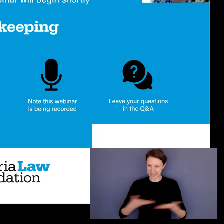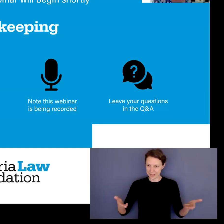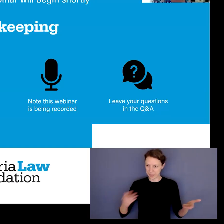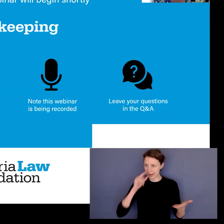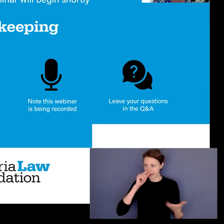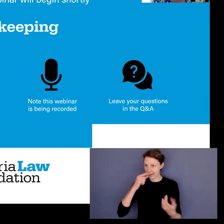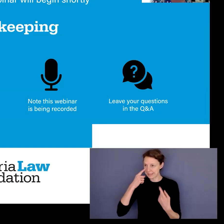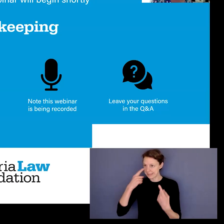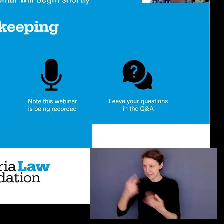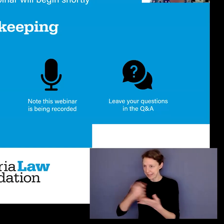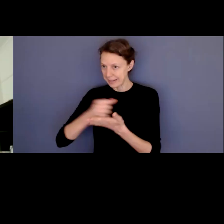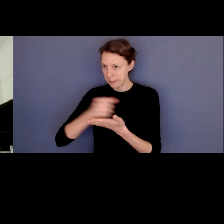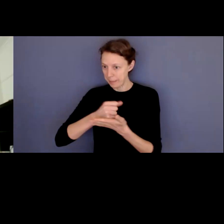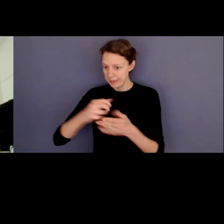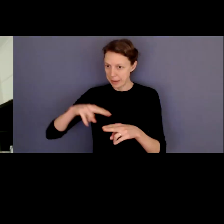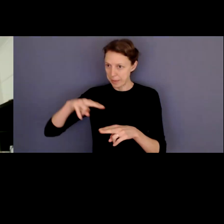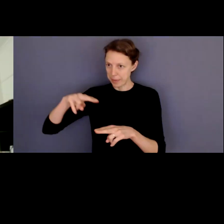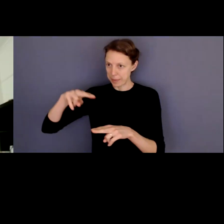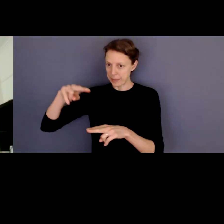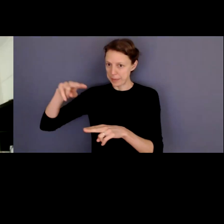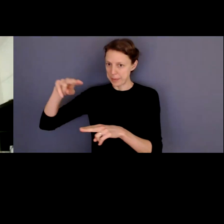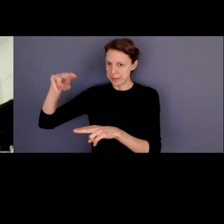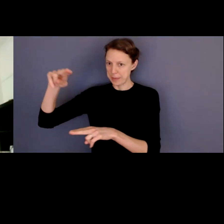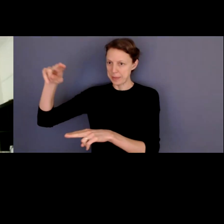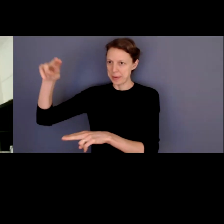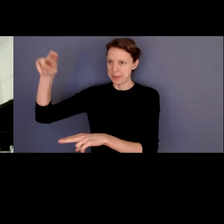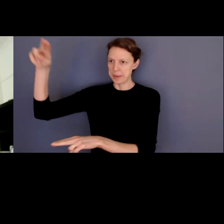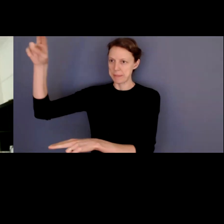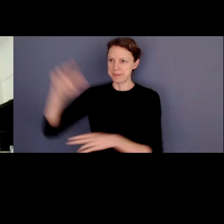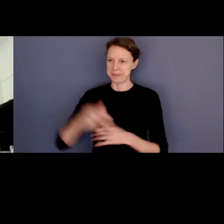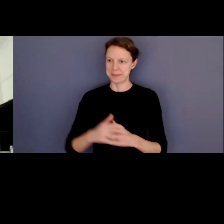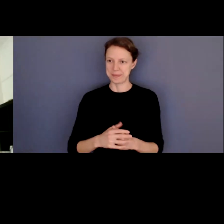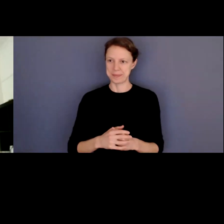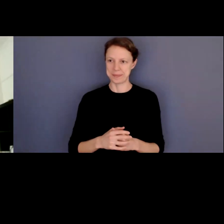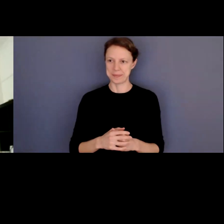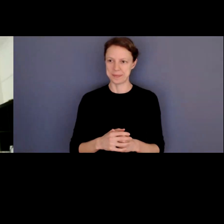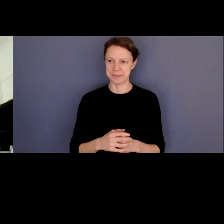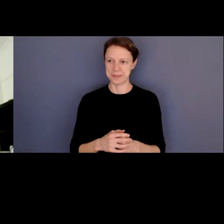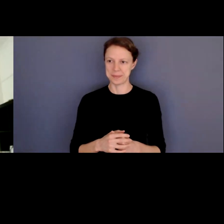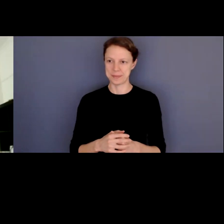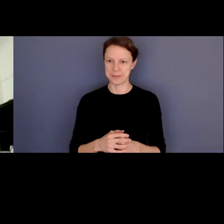participant screen bouncing up there. We might kick off.